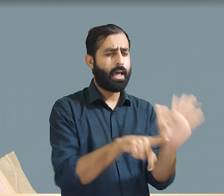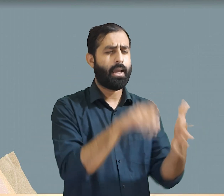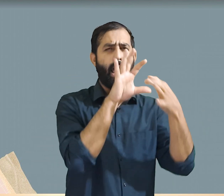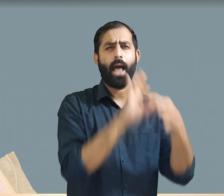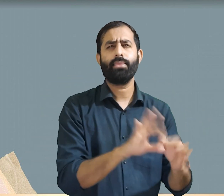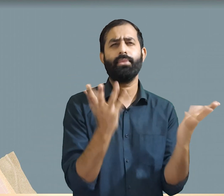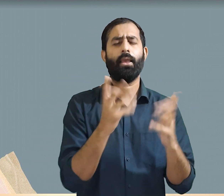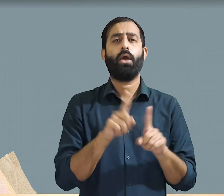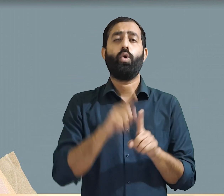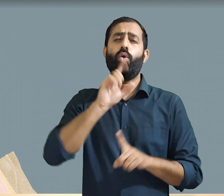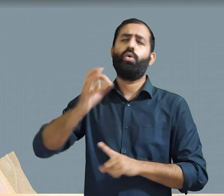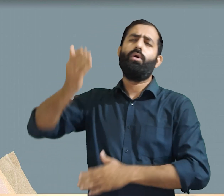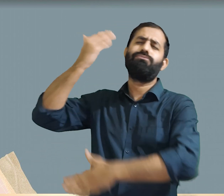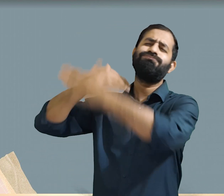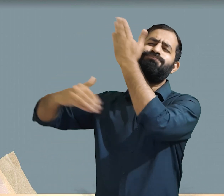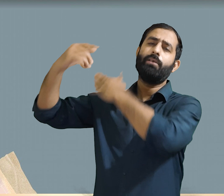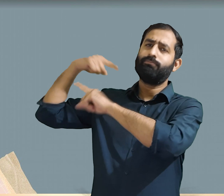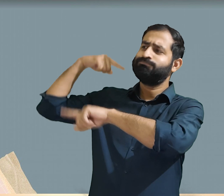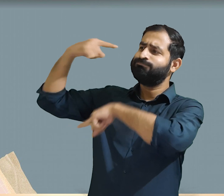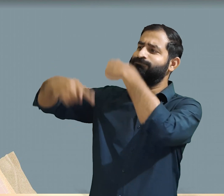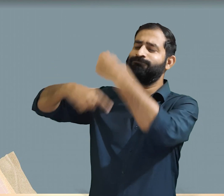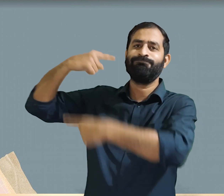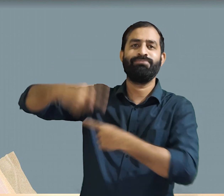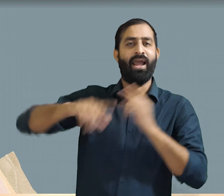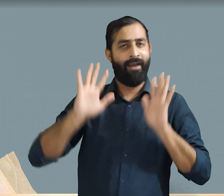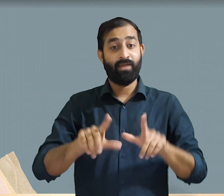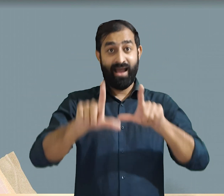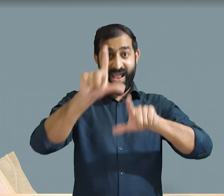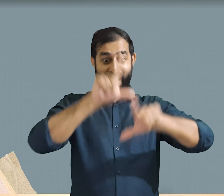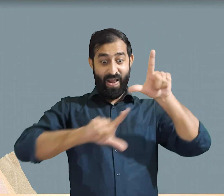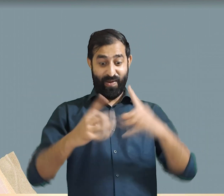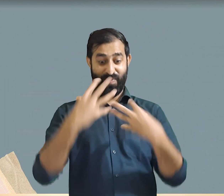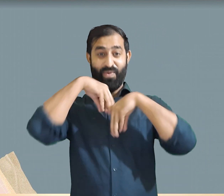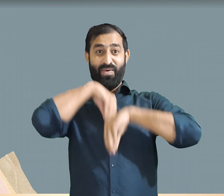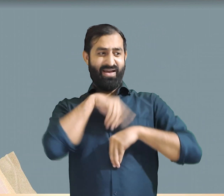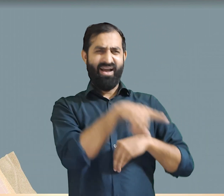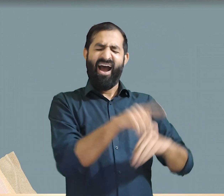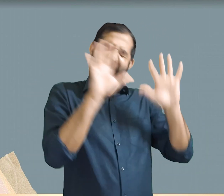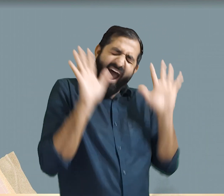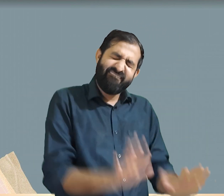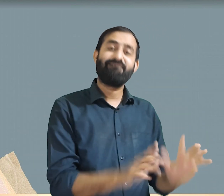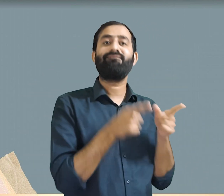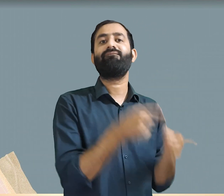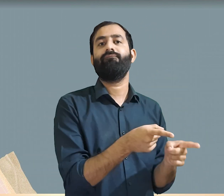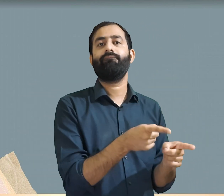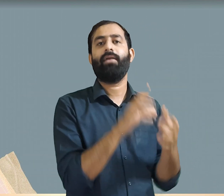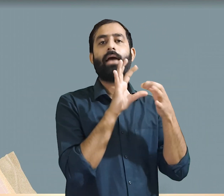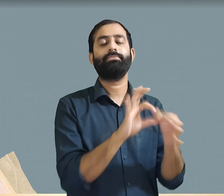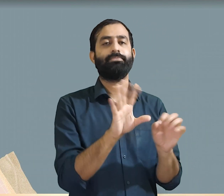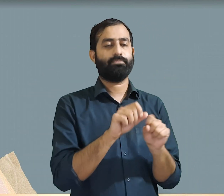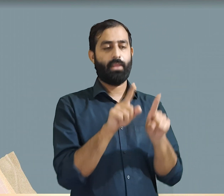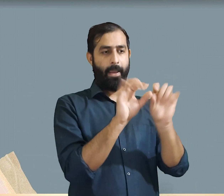Language acquisition in nature. Traditionally language was seen as an innate human ability